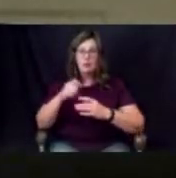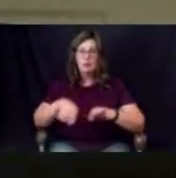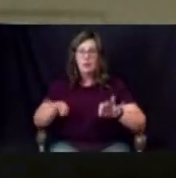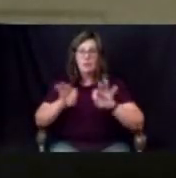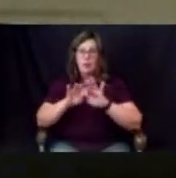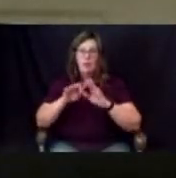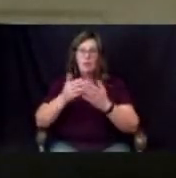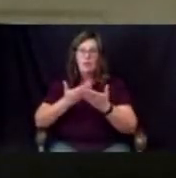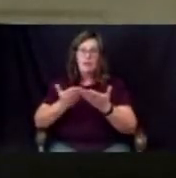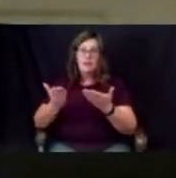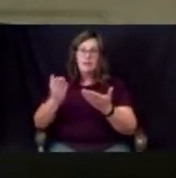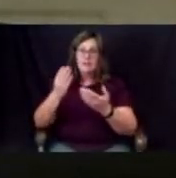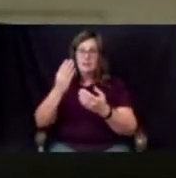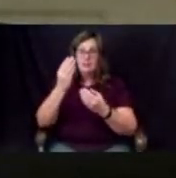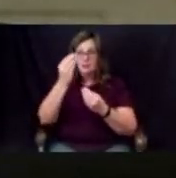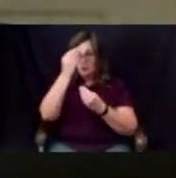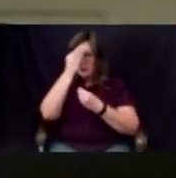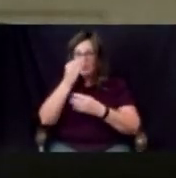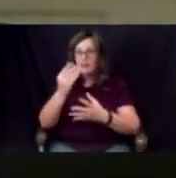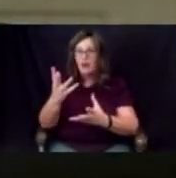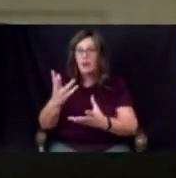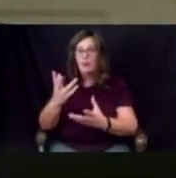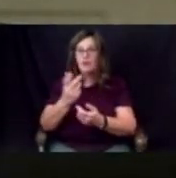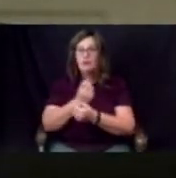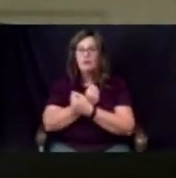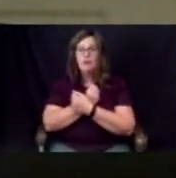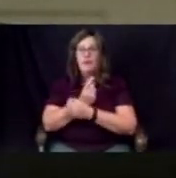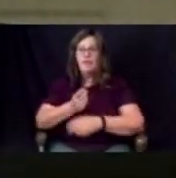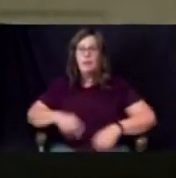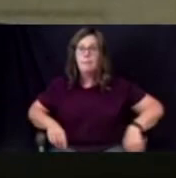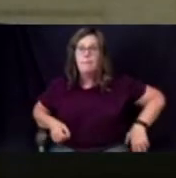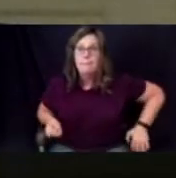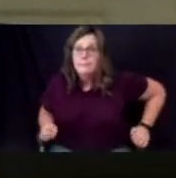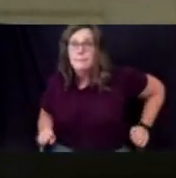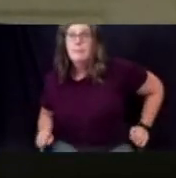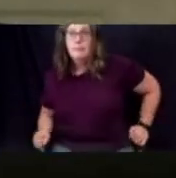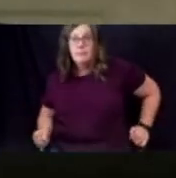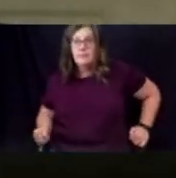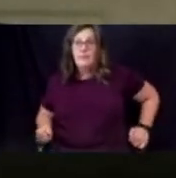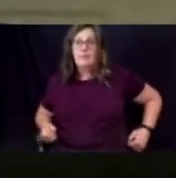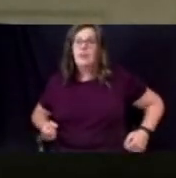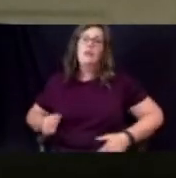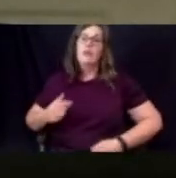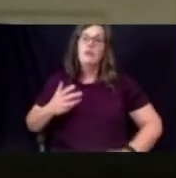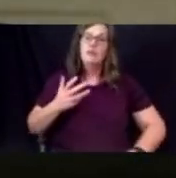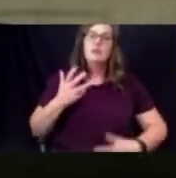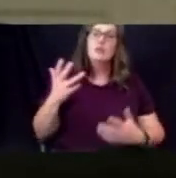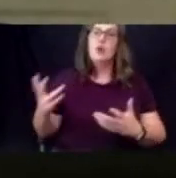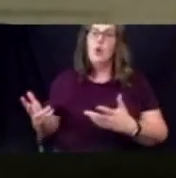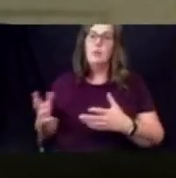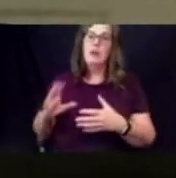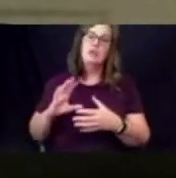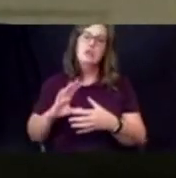um you know i think that there's so much messaging in our society that tells trans people that we are